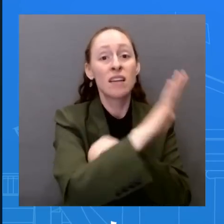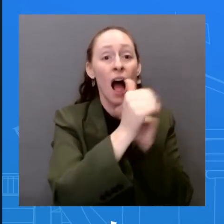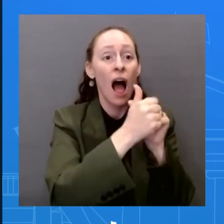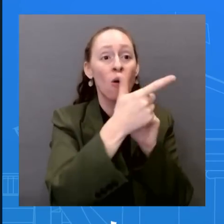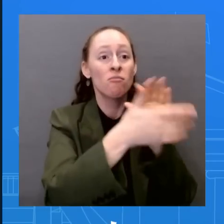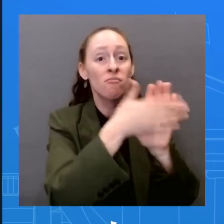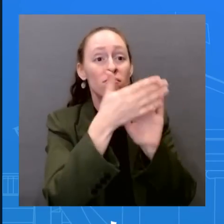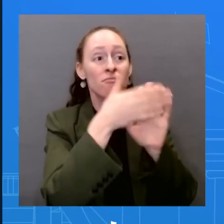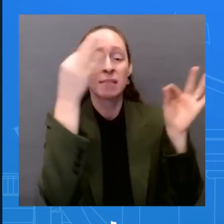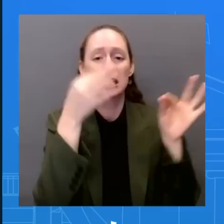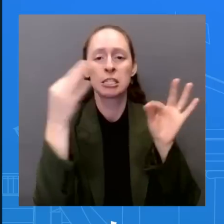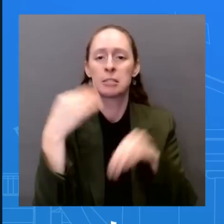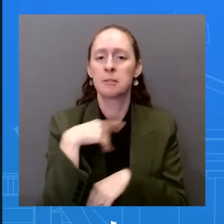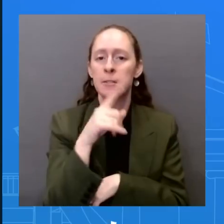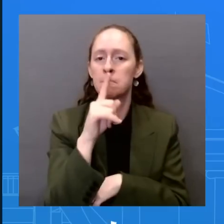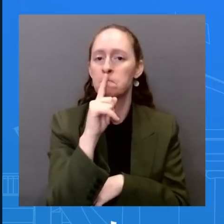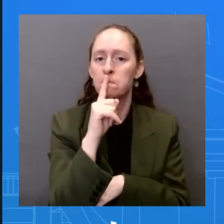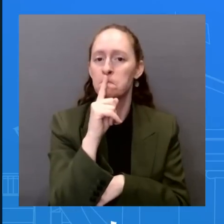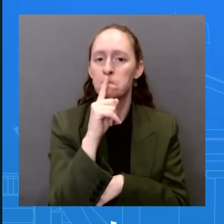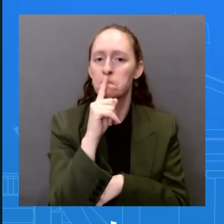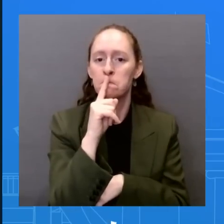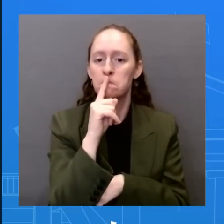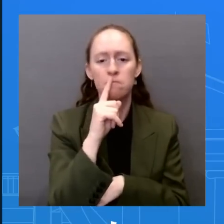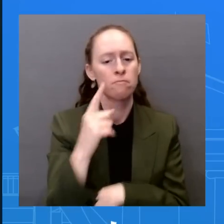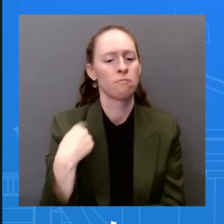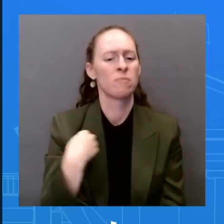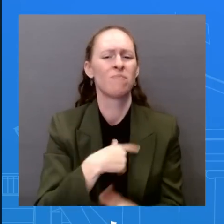about the depth of China's alignment and ties with Russia,